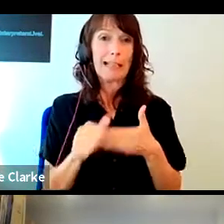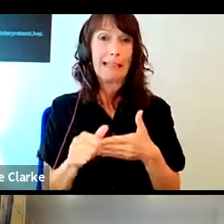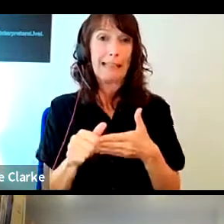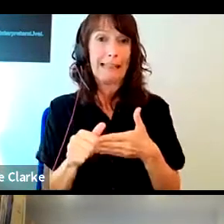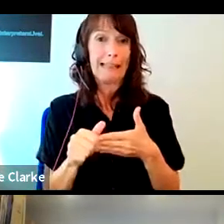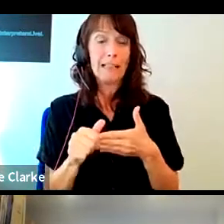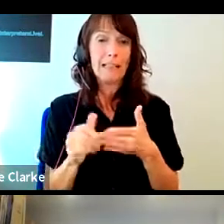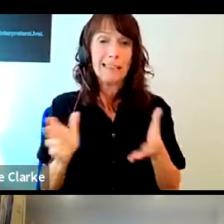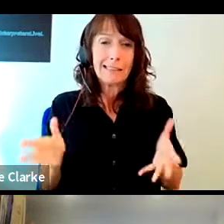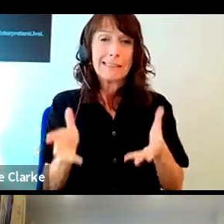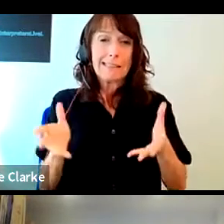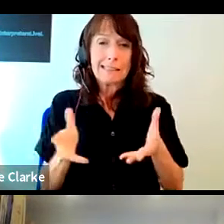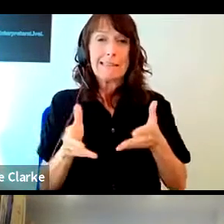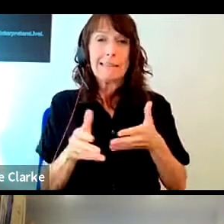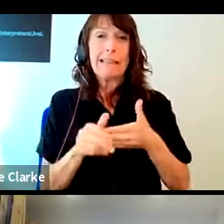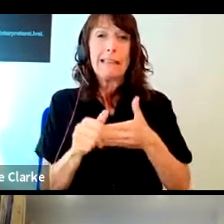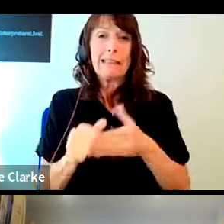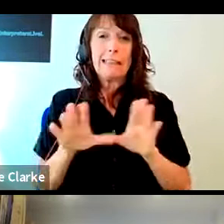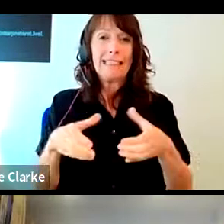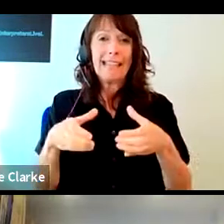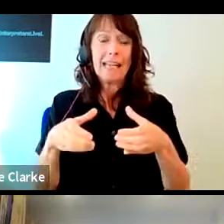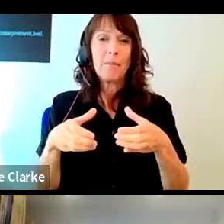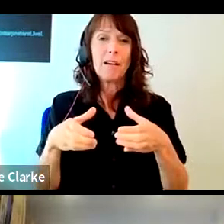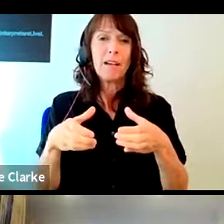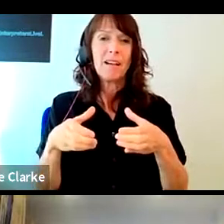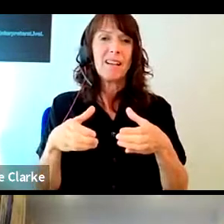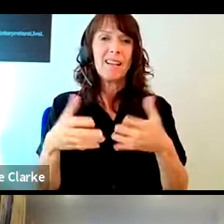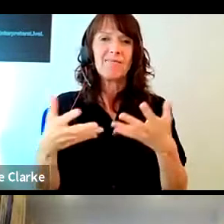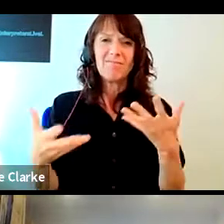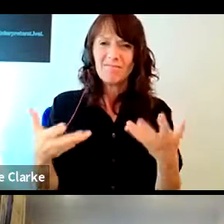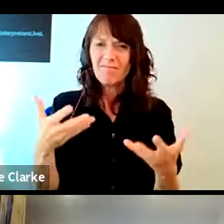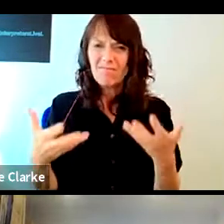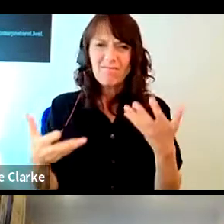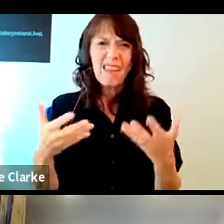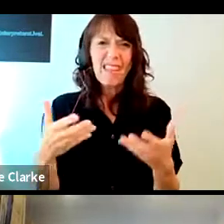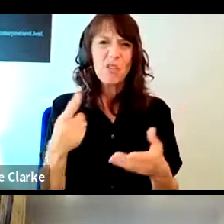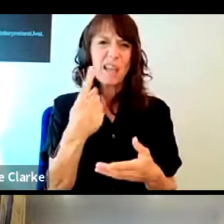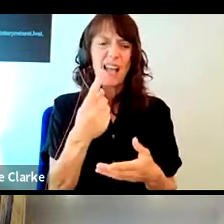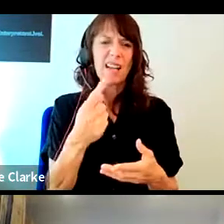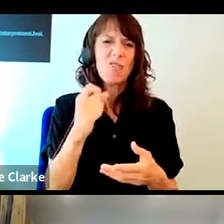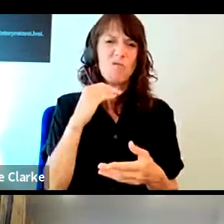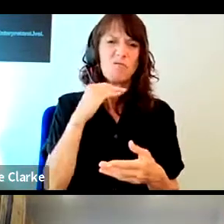and put accessibility, but then you get this patchy work within one organization where one